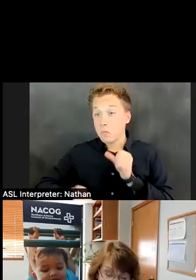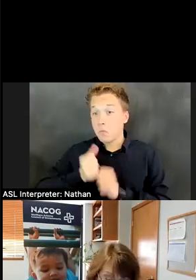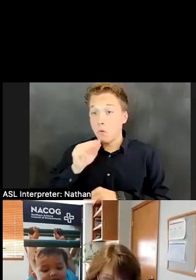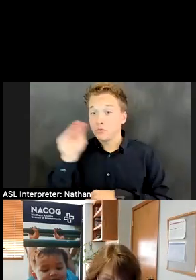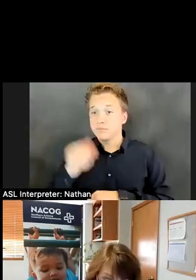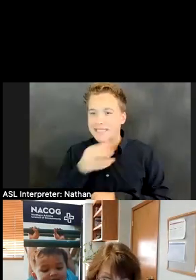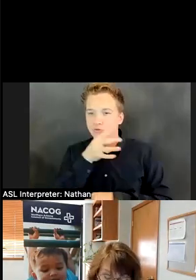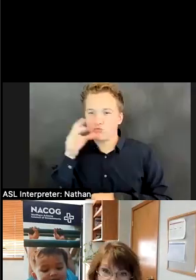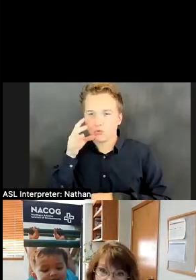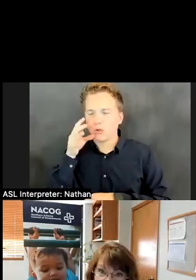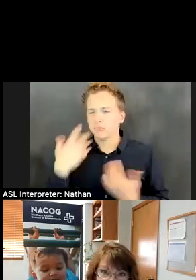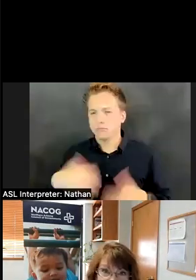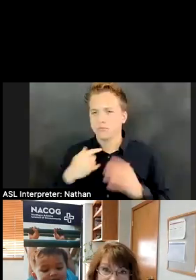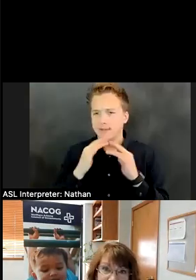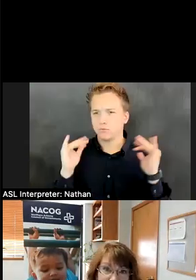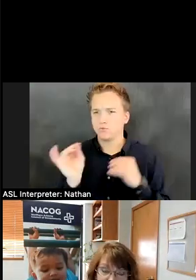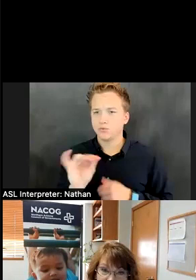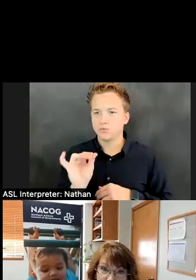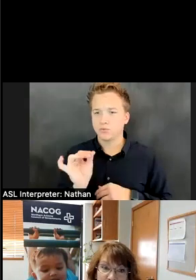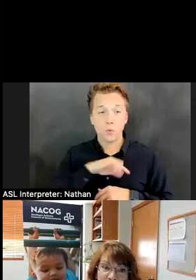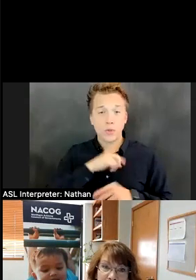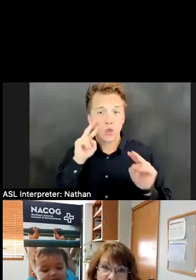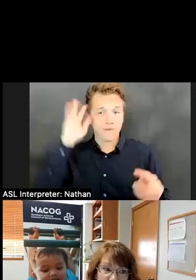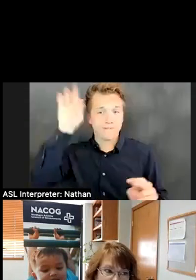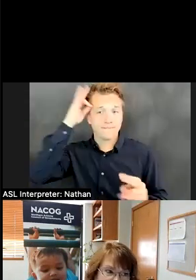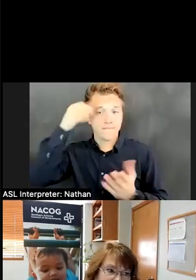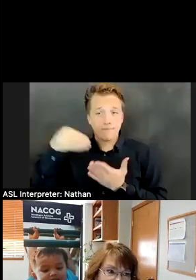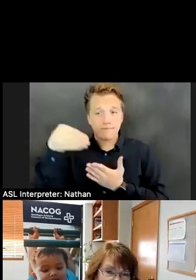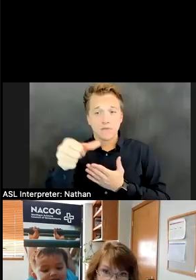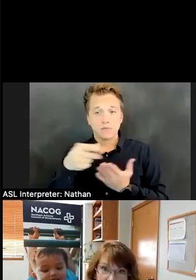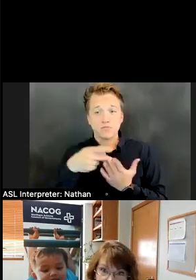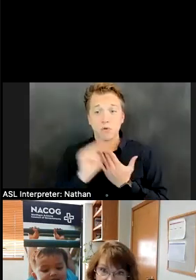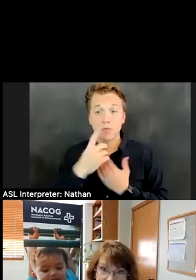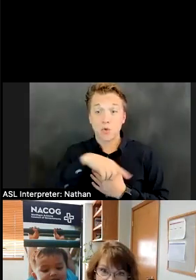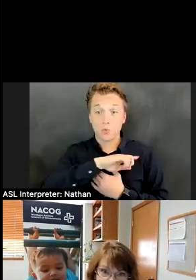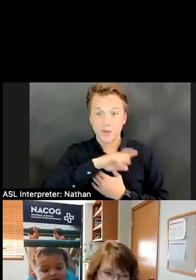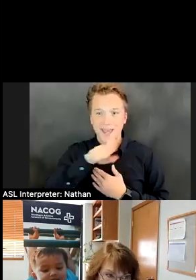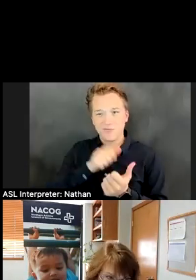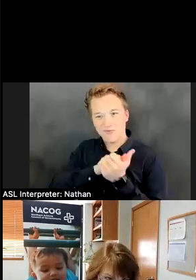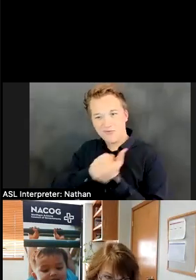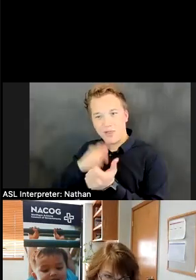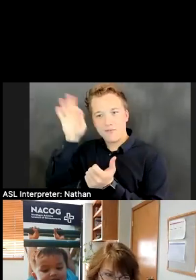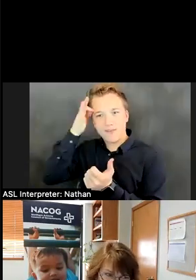Looking at our federally funded program, we're governed by federal performance standards.